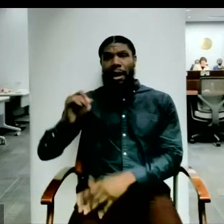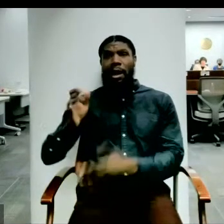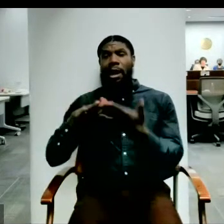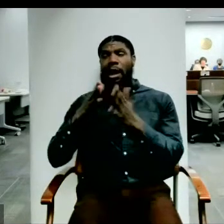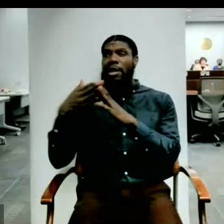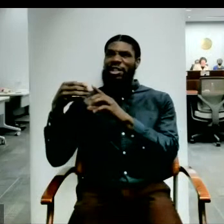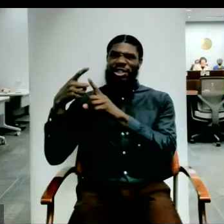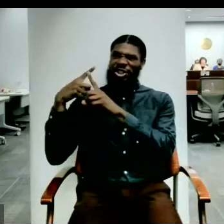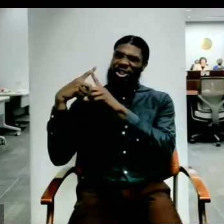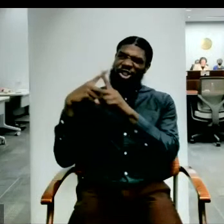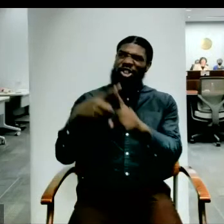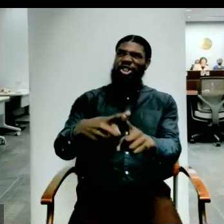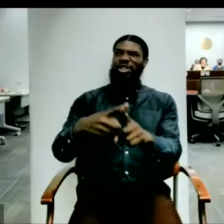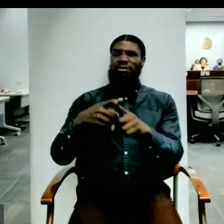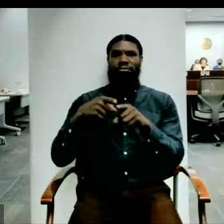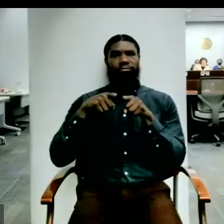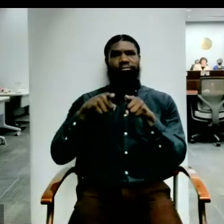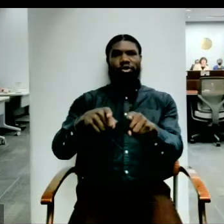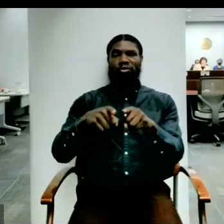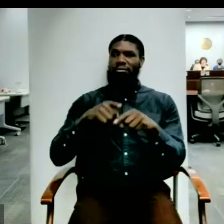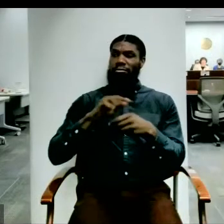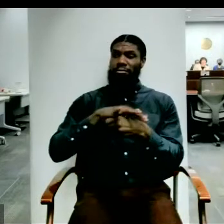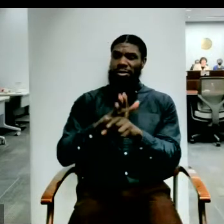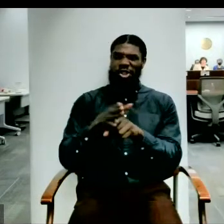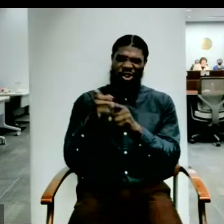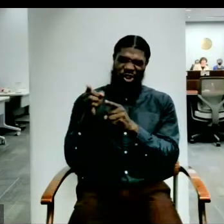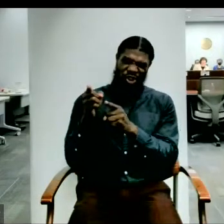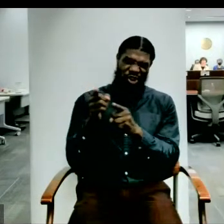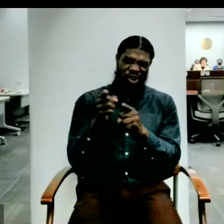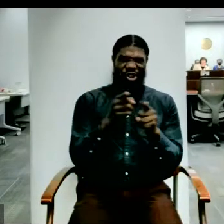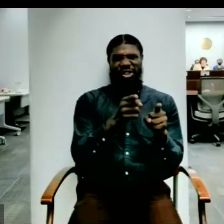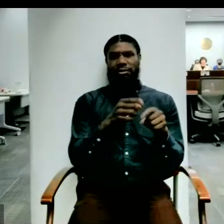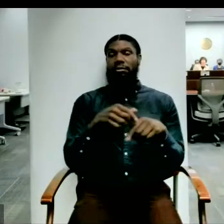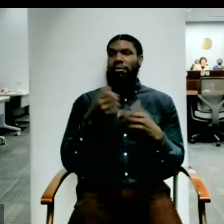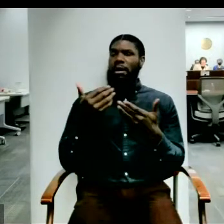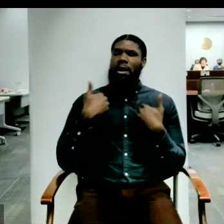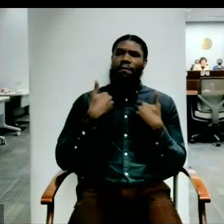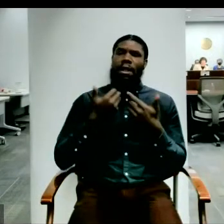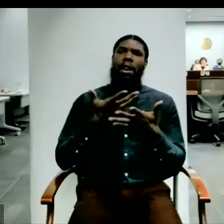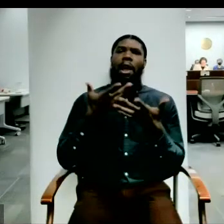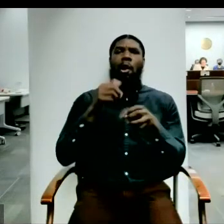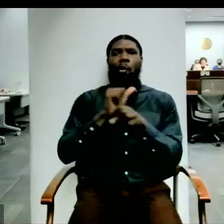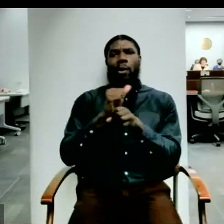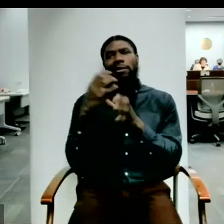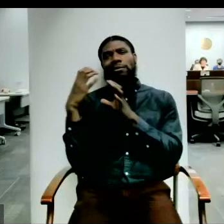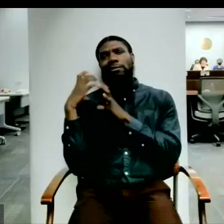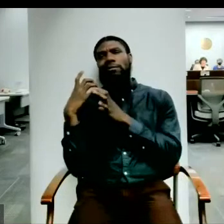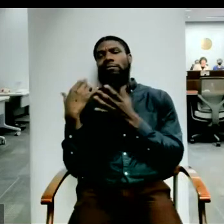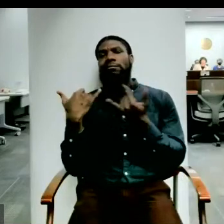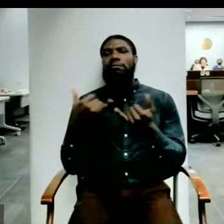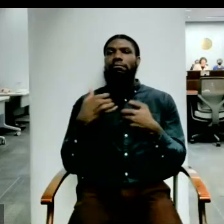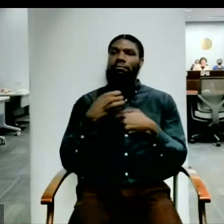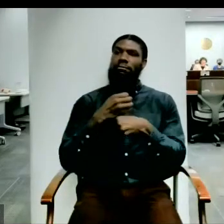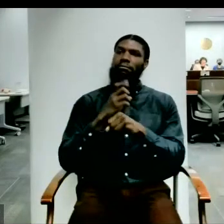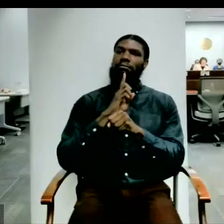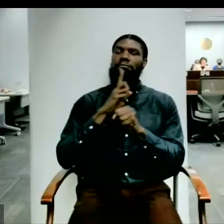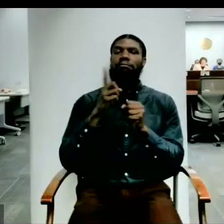pandemic. We have a tremendous amount to do today to ensure that together we maximize